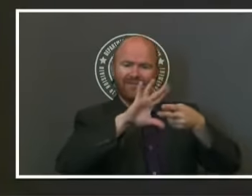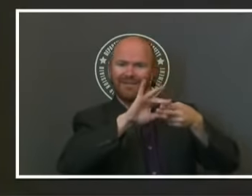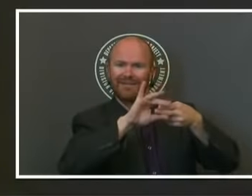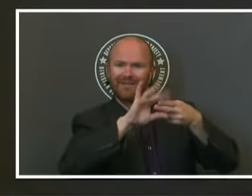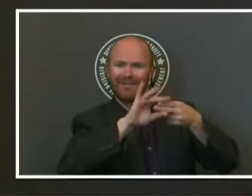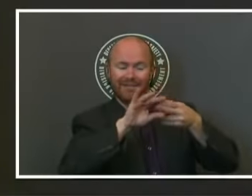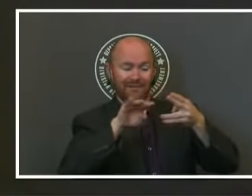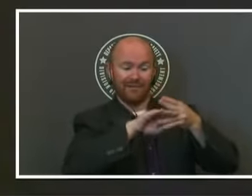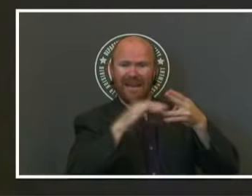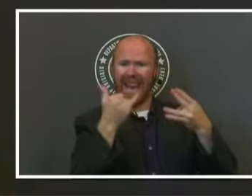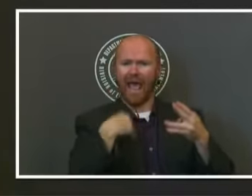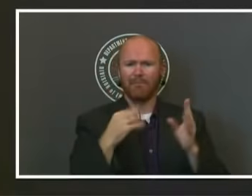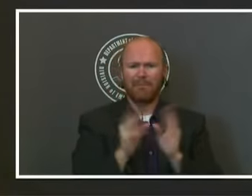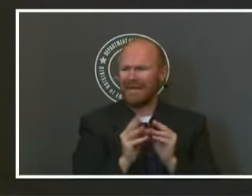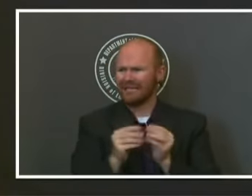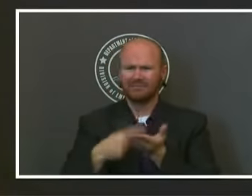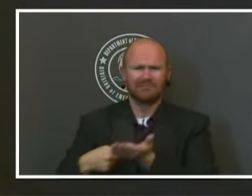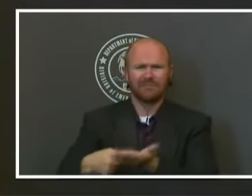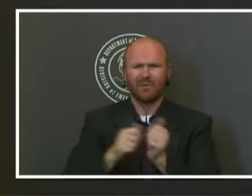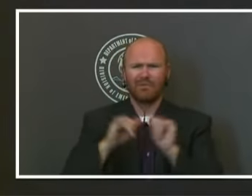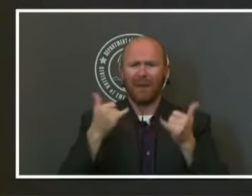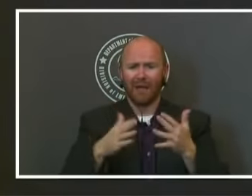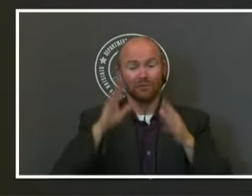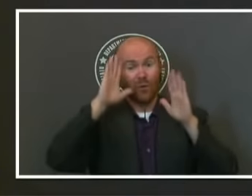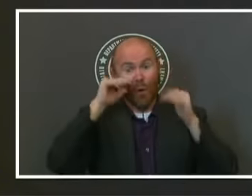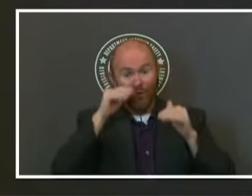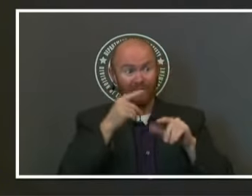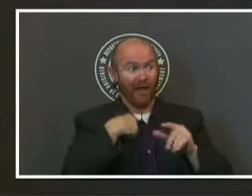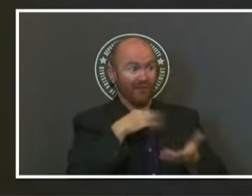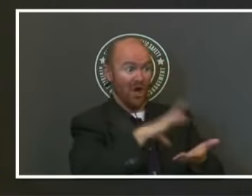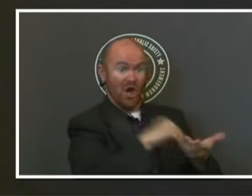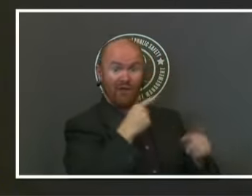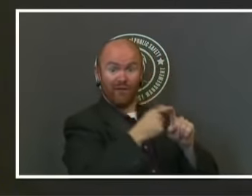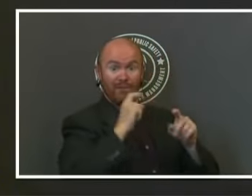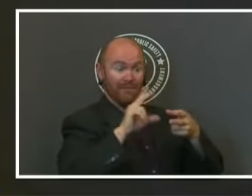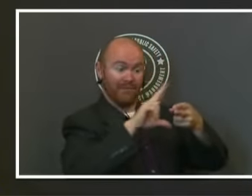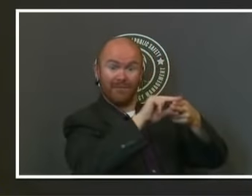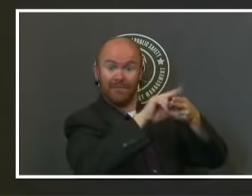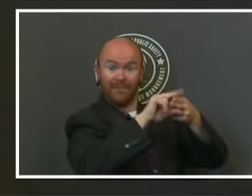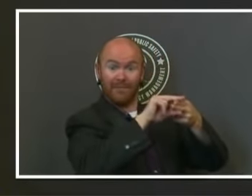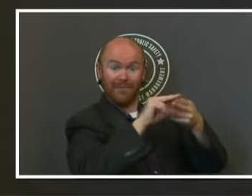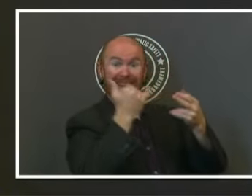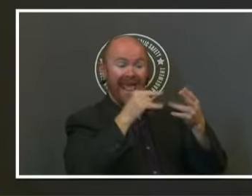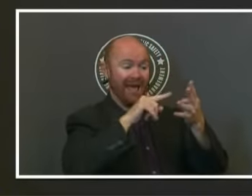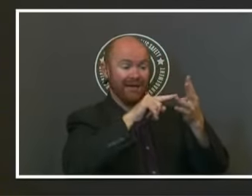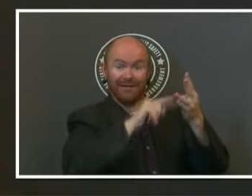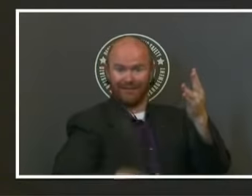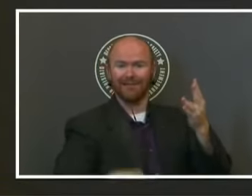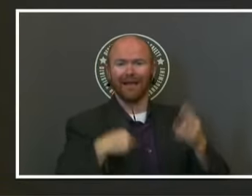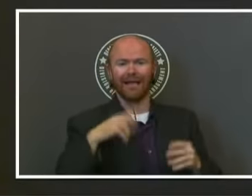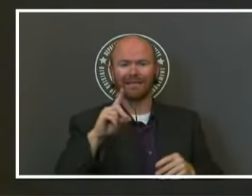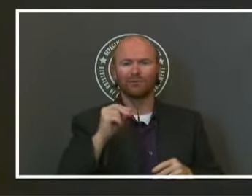half to have better